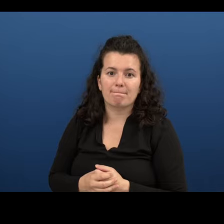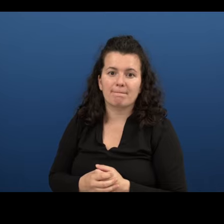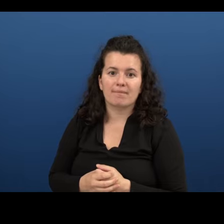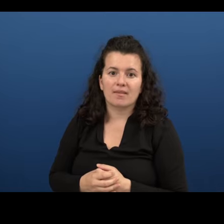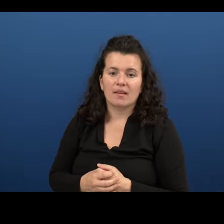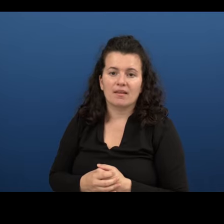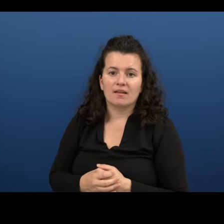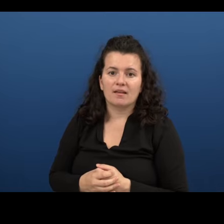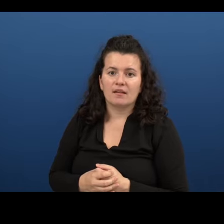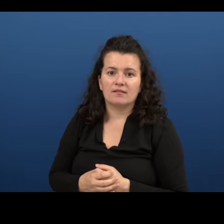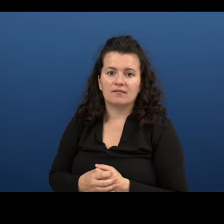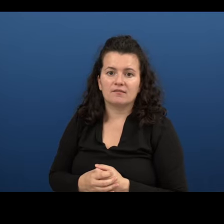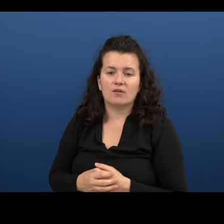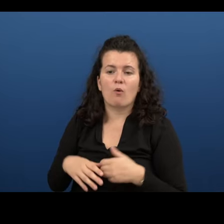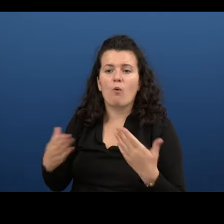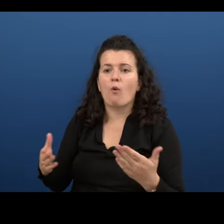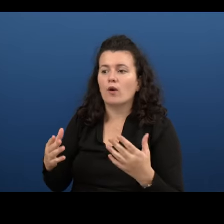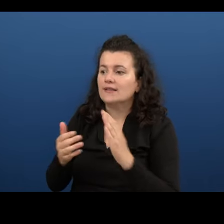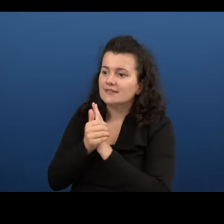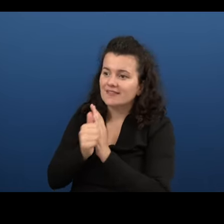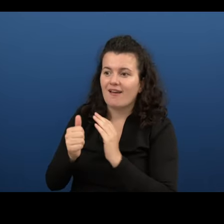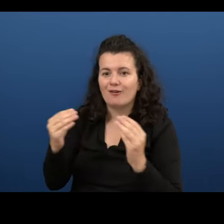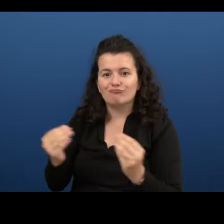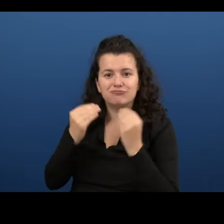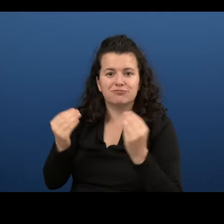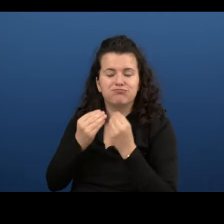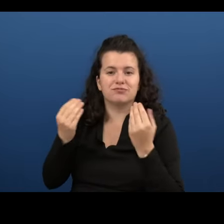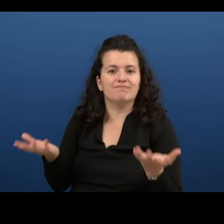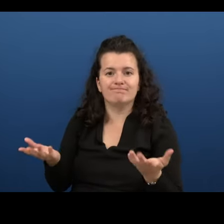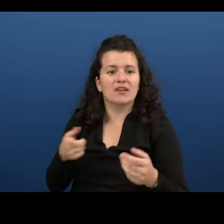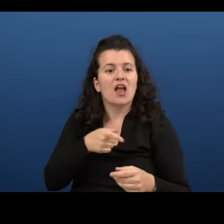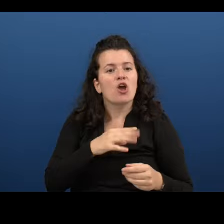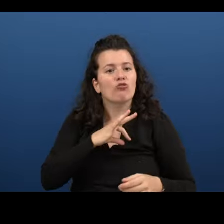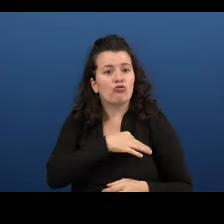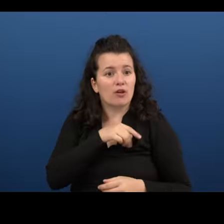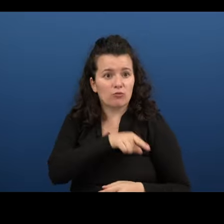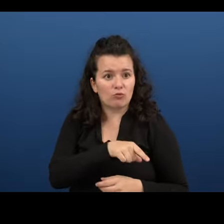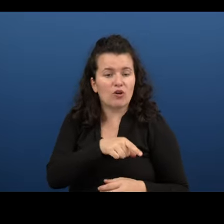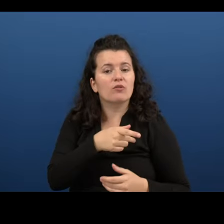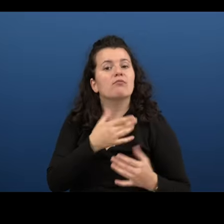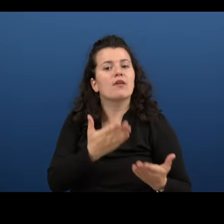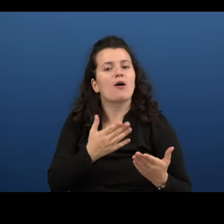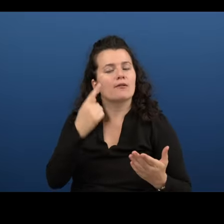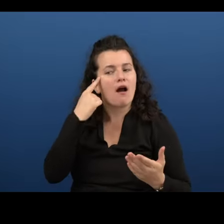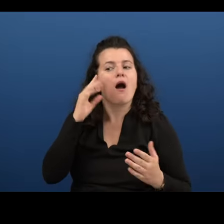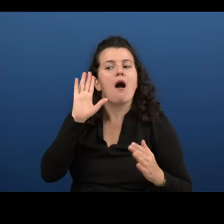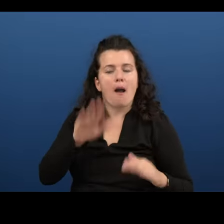education so trade unions have been shaping the vocational training, which is key in providing